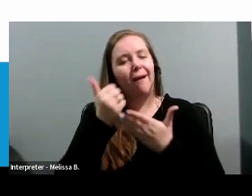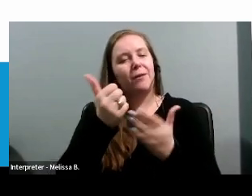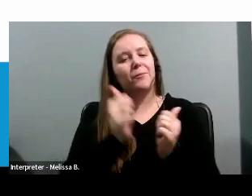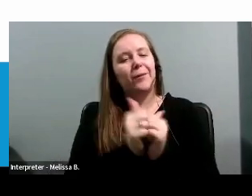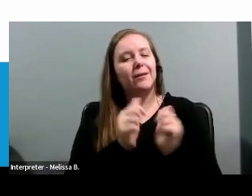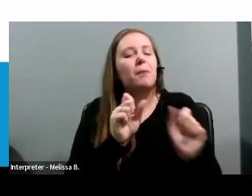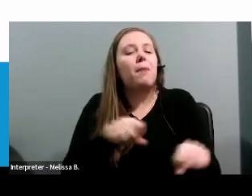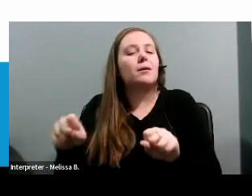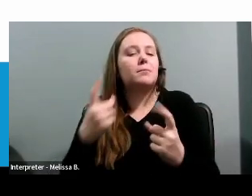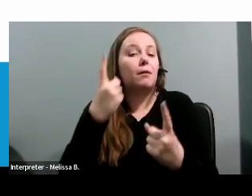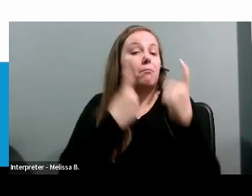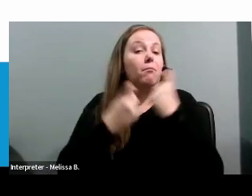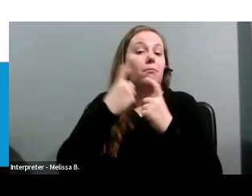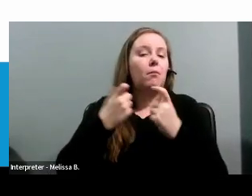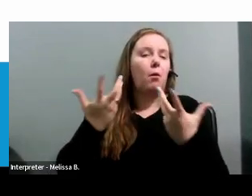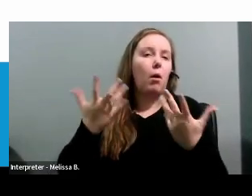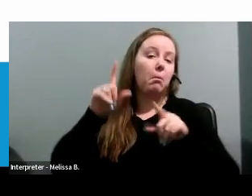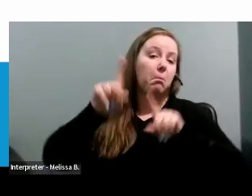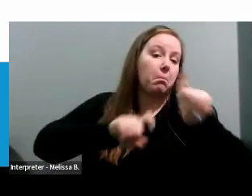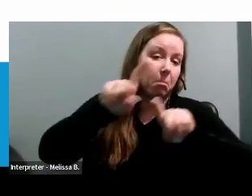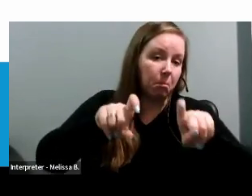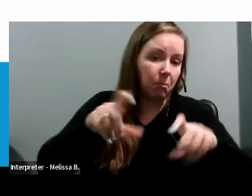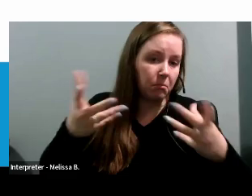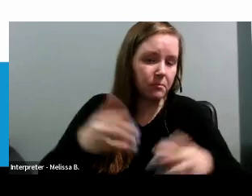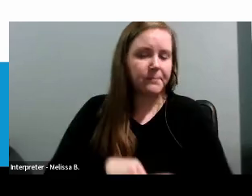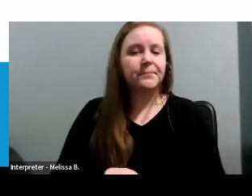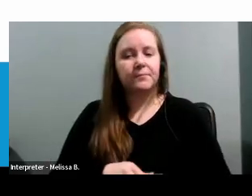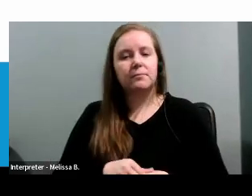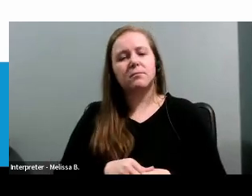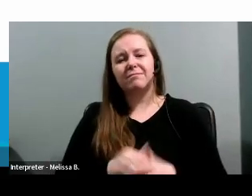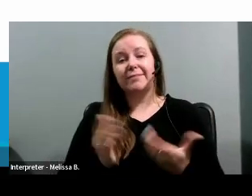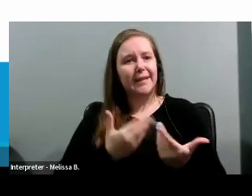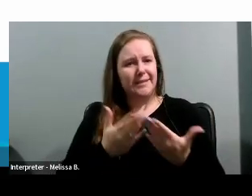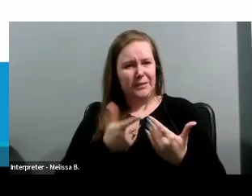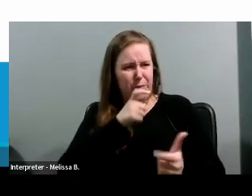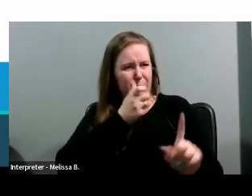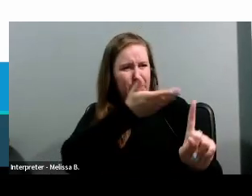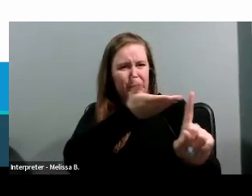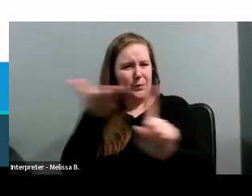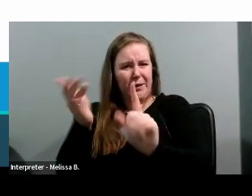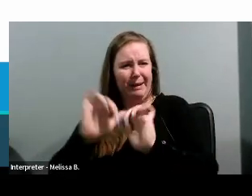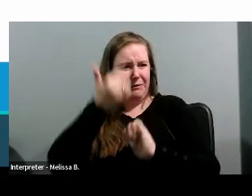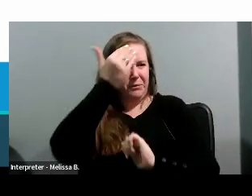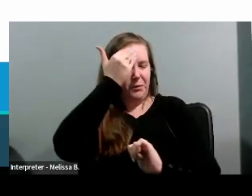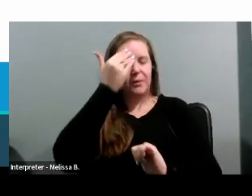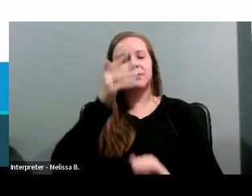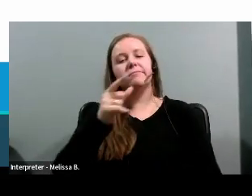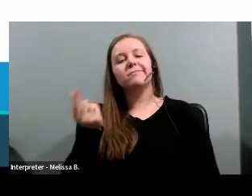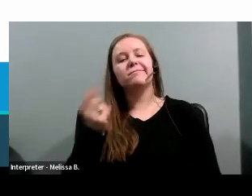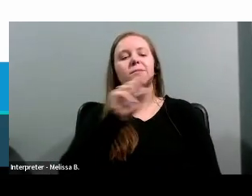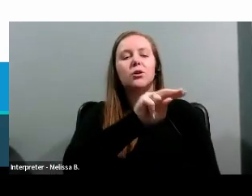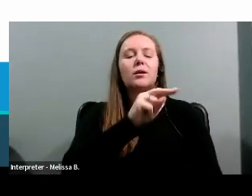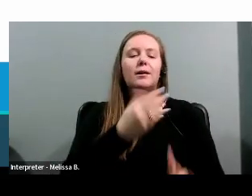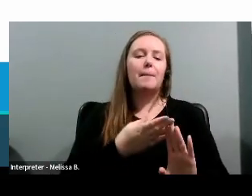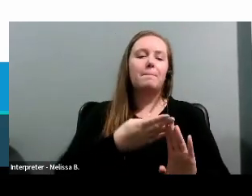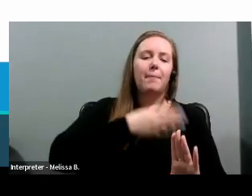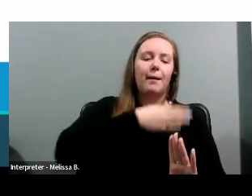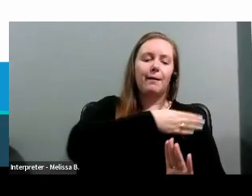Shannon Spencer (she/her): To get. And it's easy… you can easily find that out online if you look at past deputations, especially